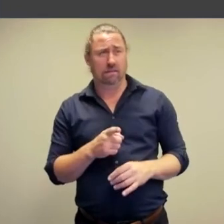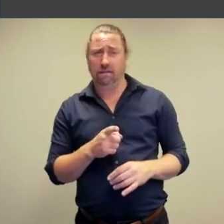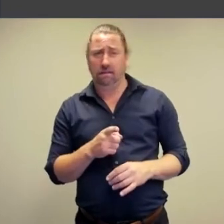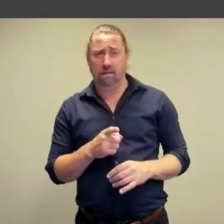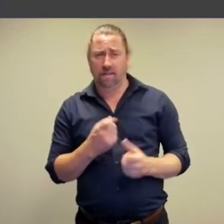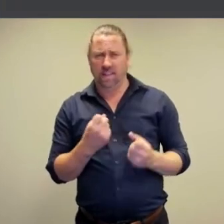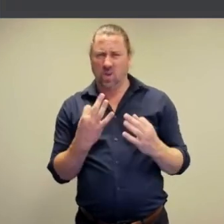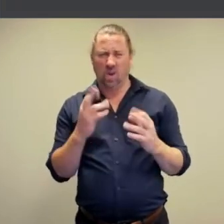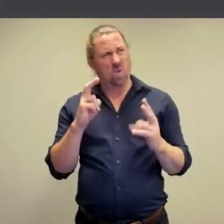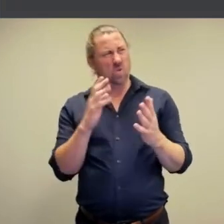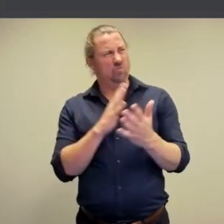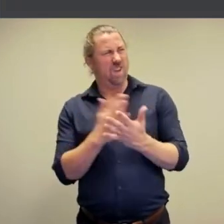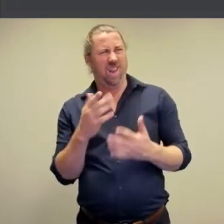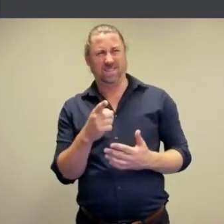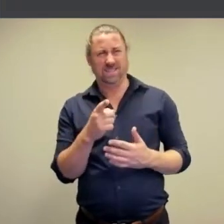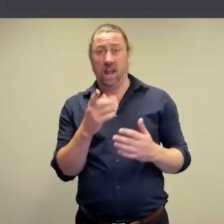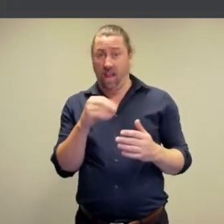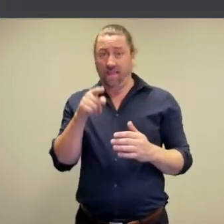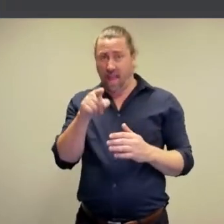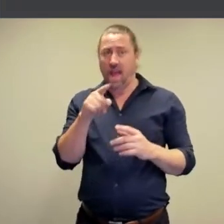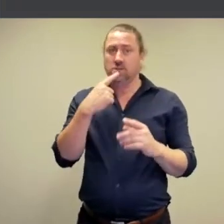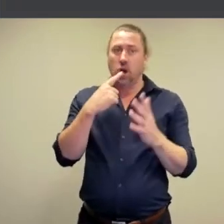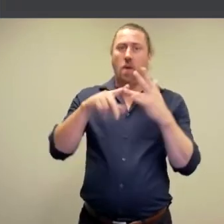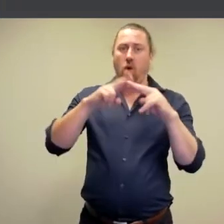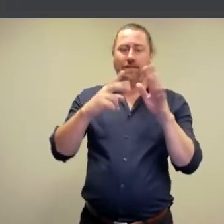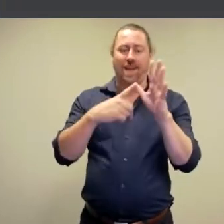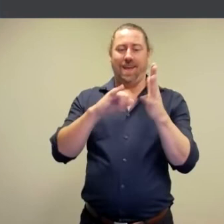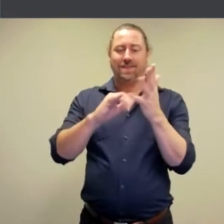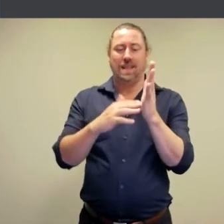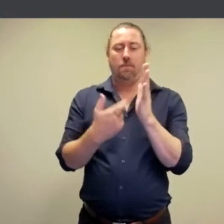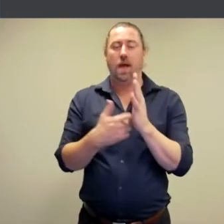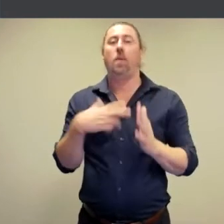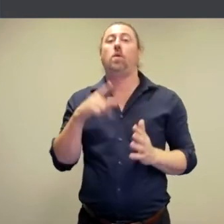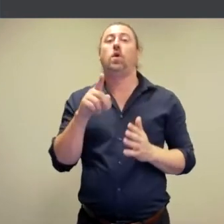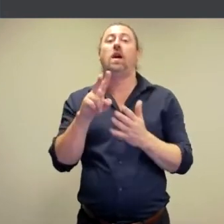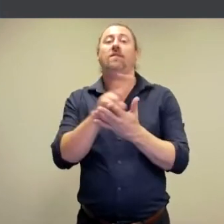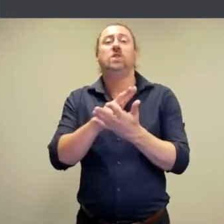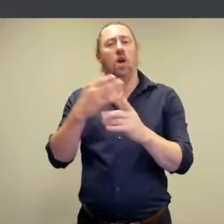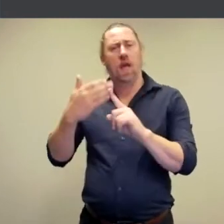ASMR because of course